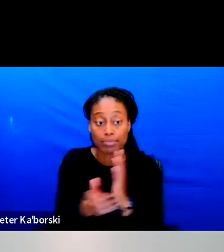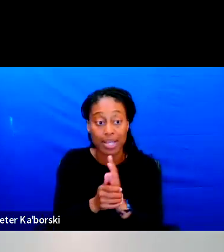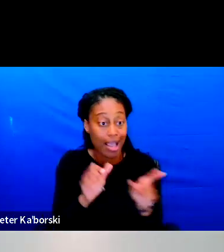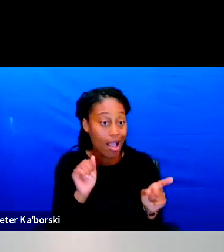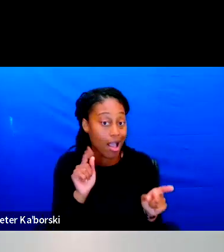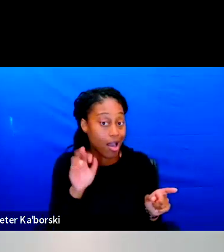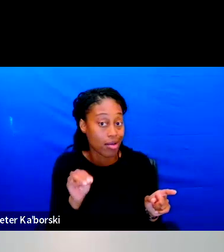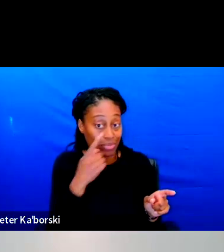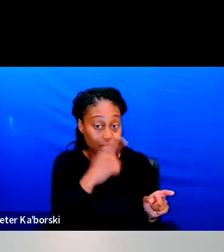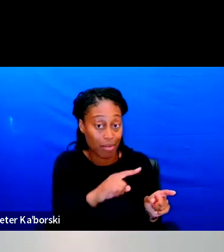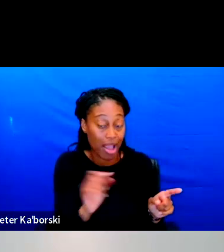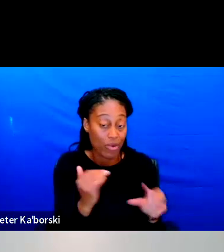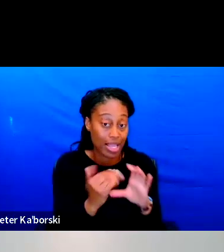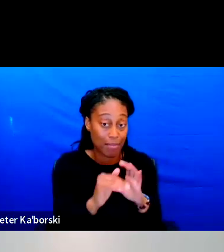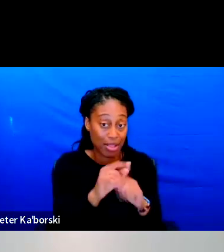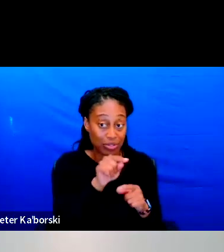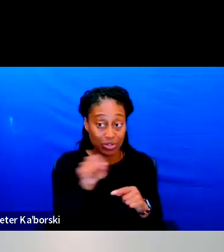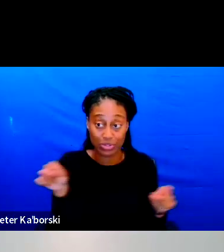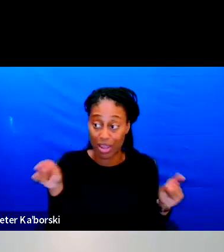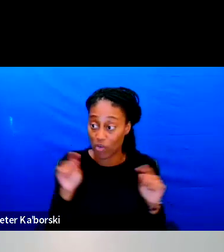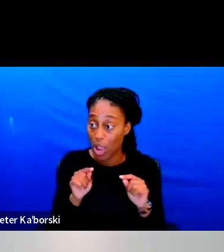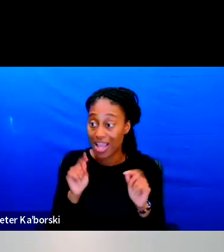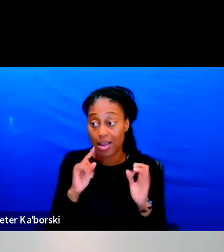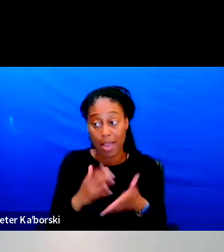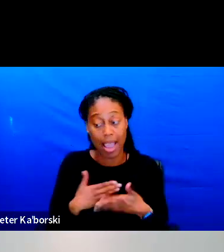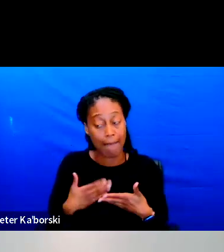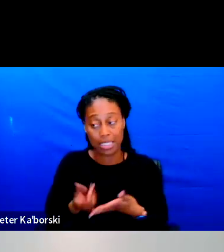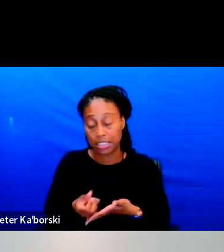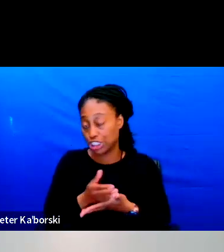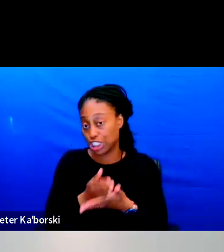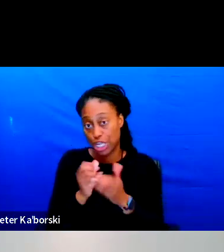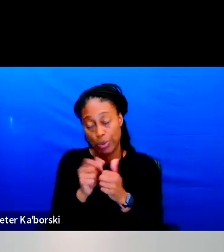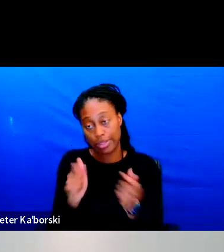Kyle Kleist: Link. I will email it out to everyone, happy to share that Kyle Kleist: with folks. So.